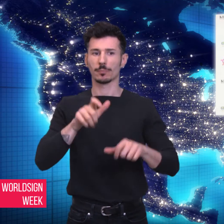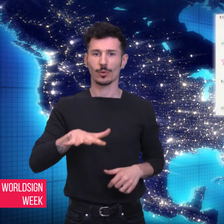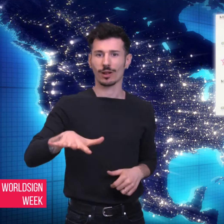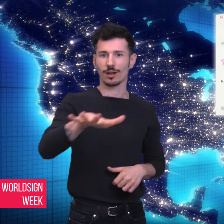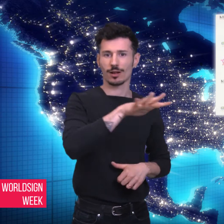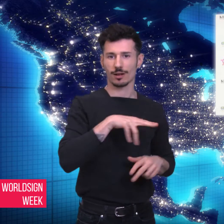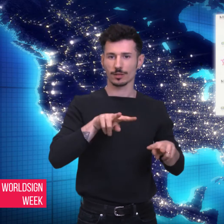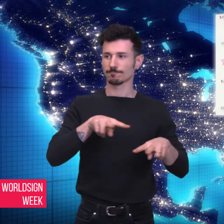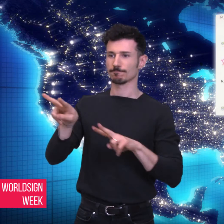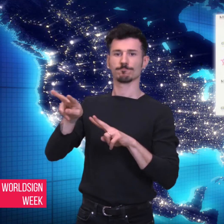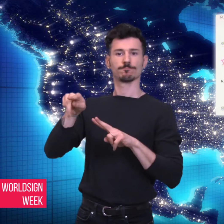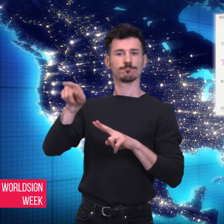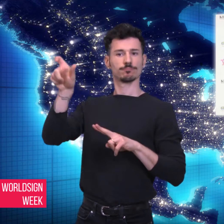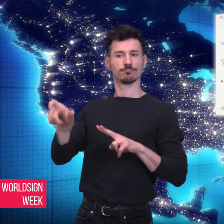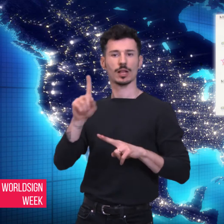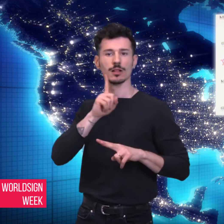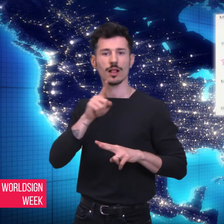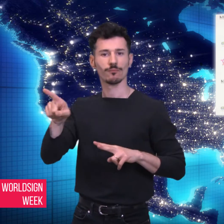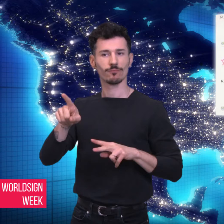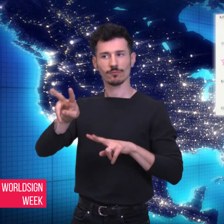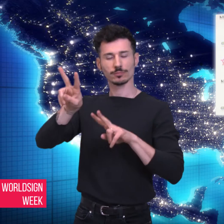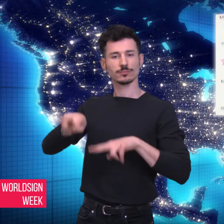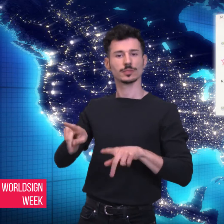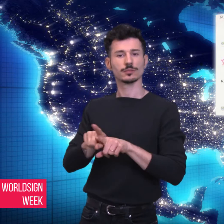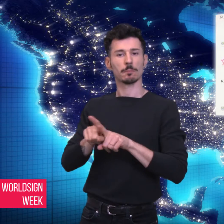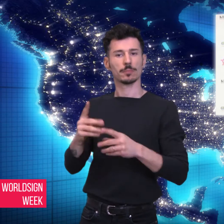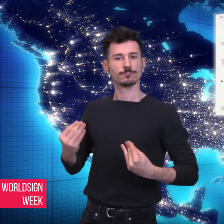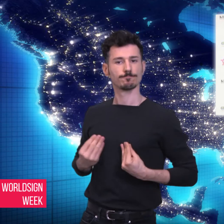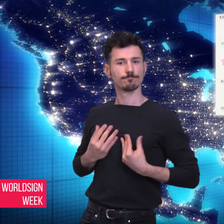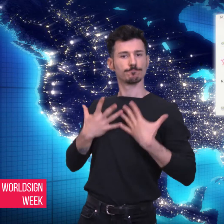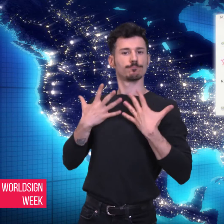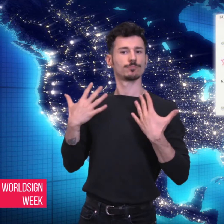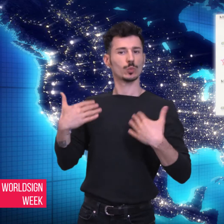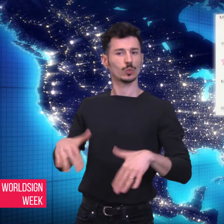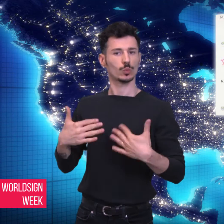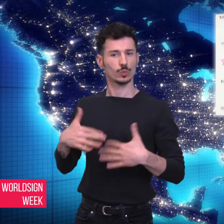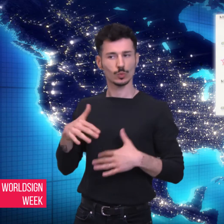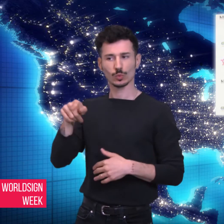Laws (LLB) degree at the University of Cape Town today.”